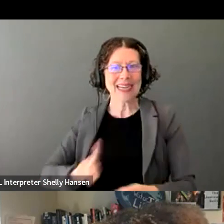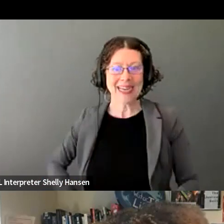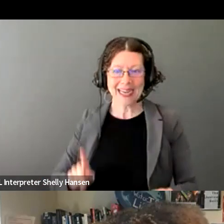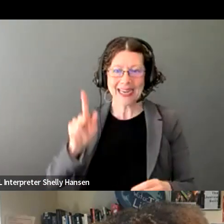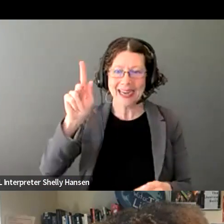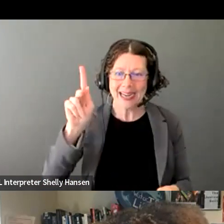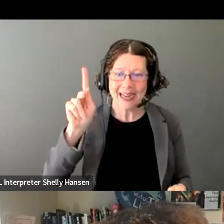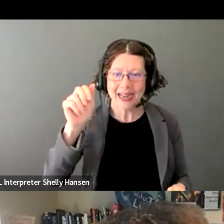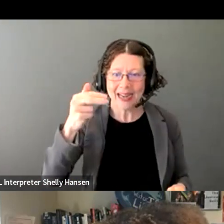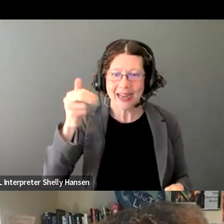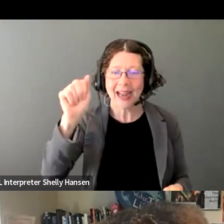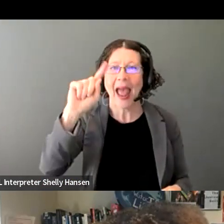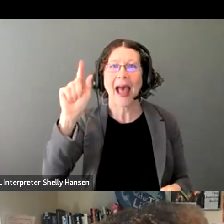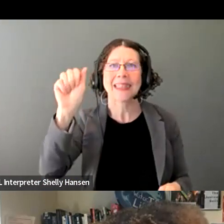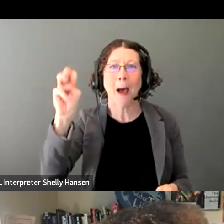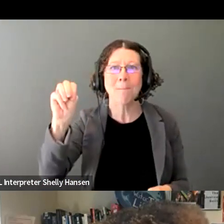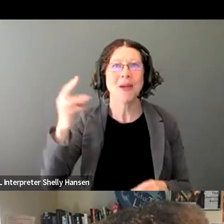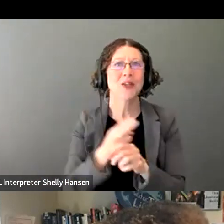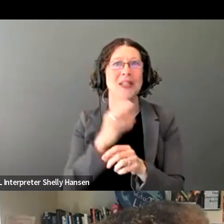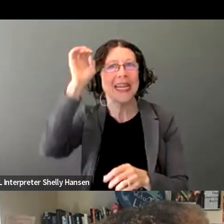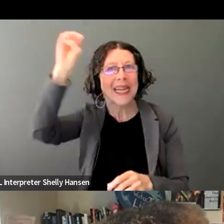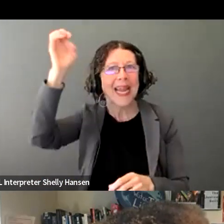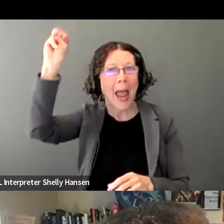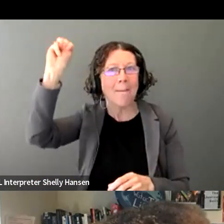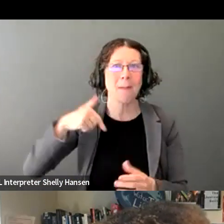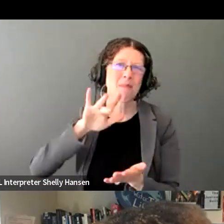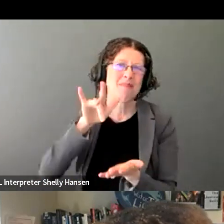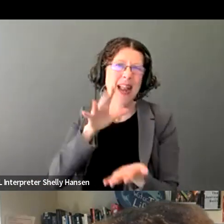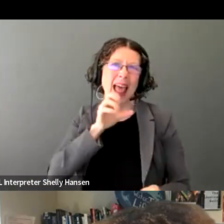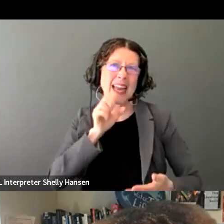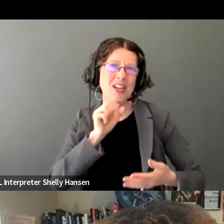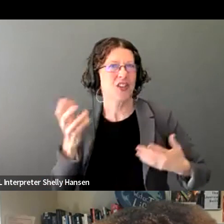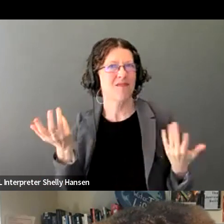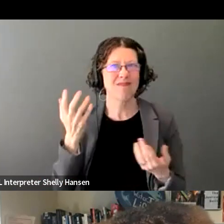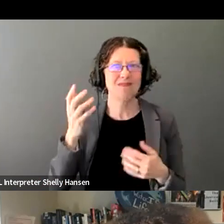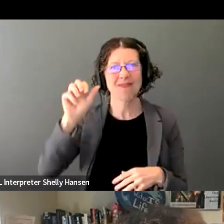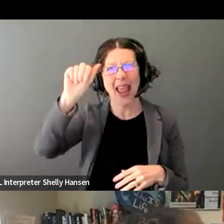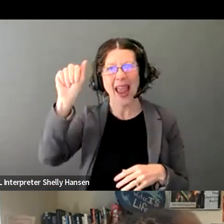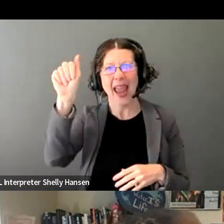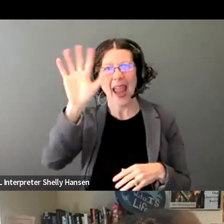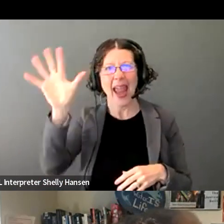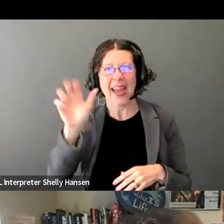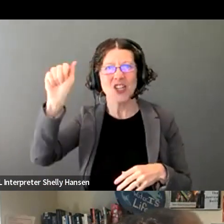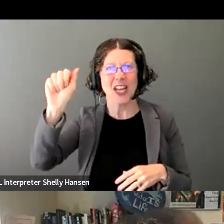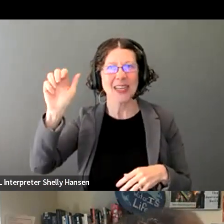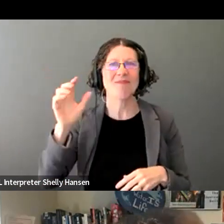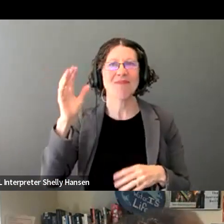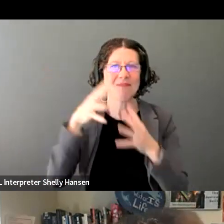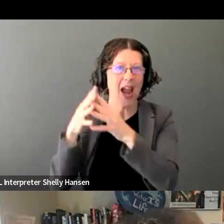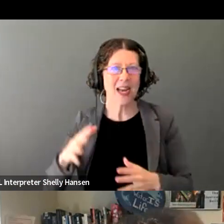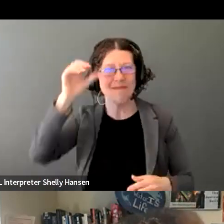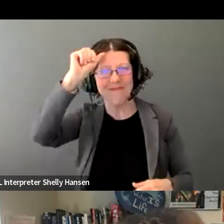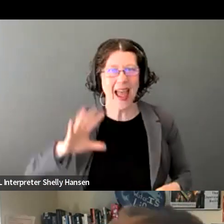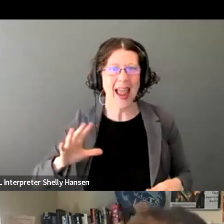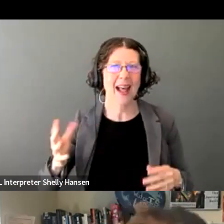He, him pronouns, middle aged Asian American, male.